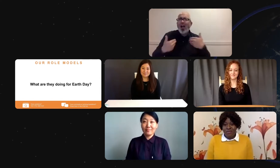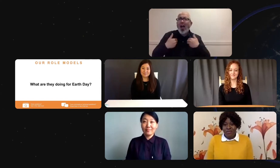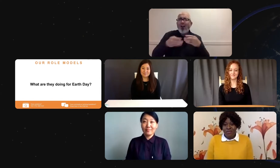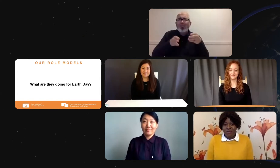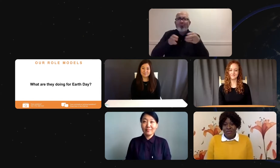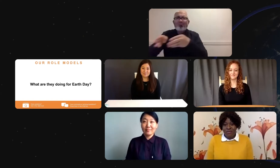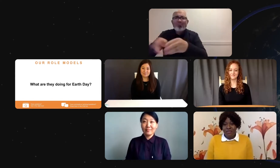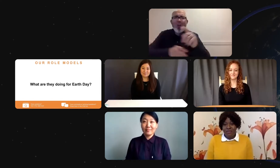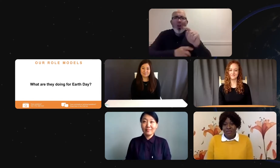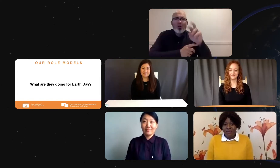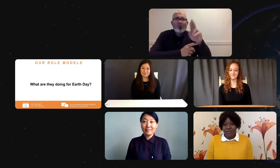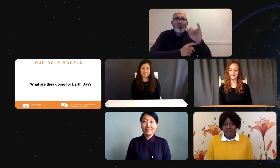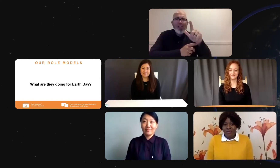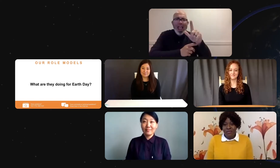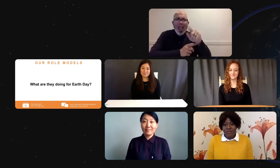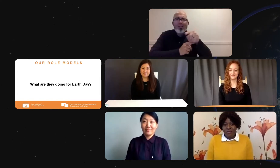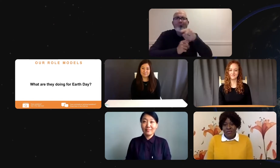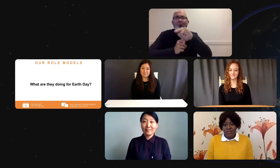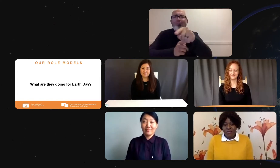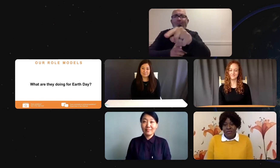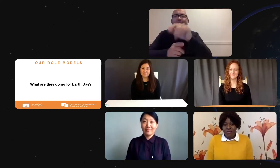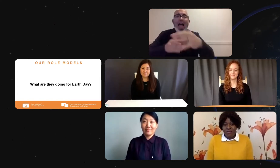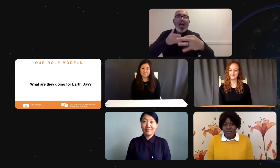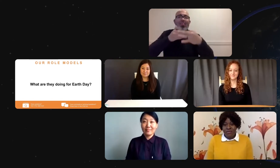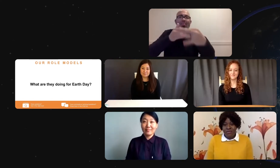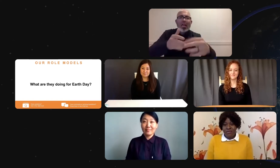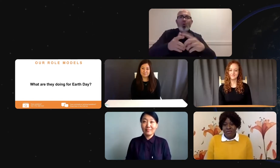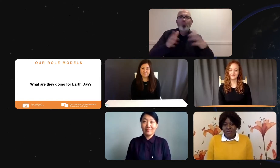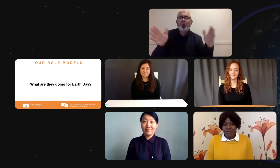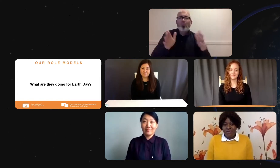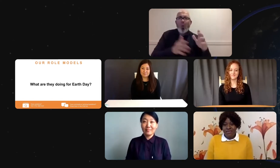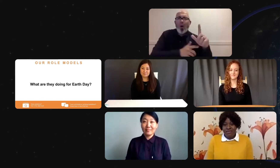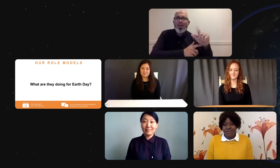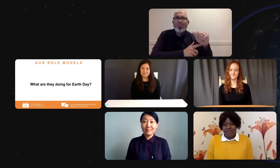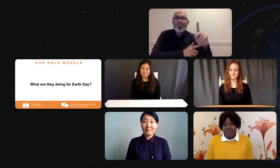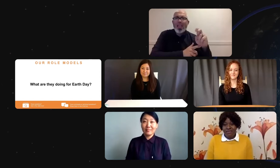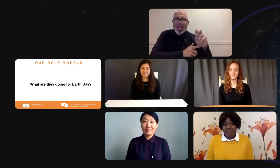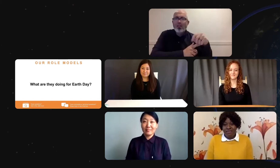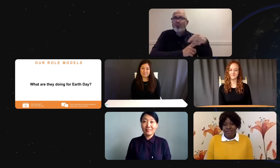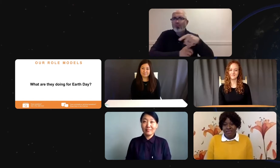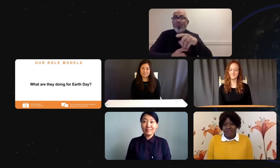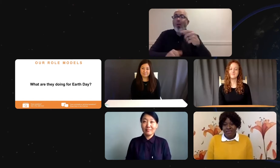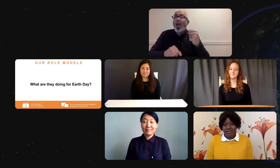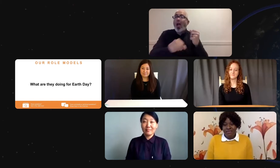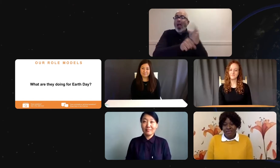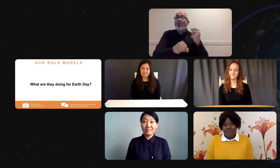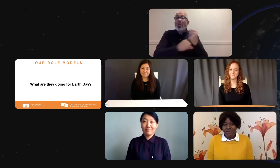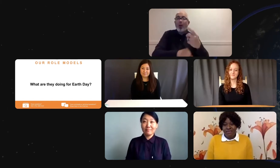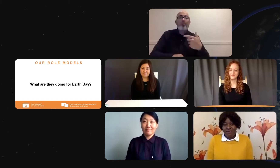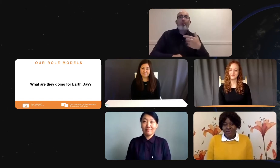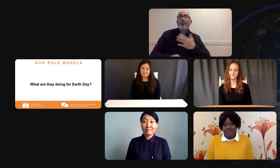Then, right behind our house, there are small trails leading to water behind us.